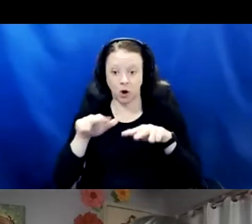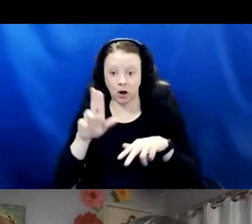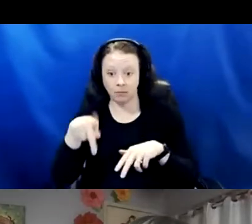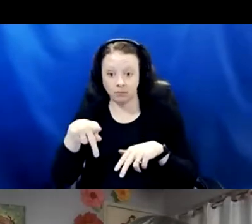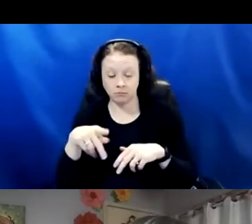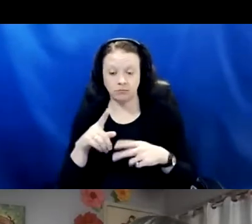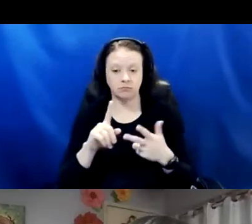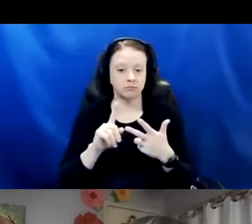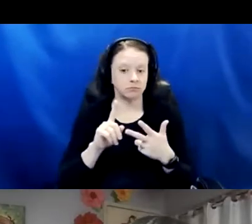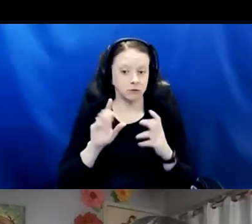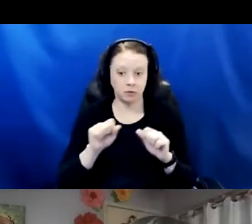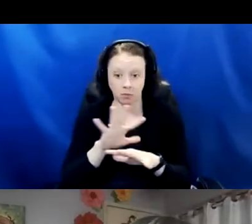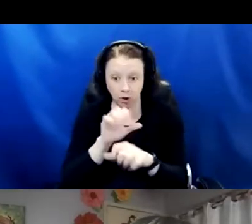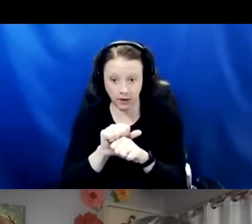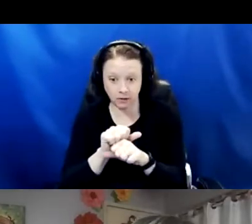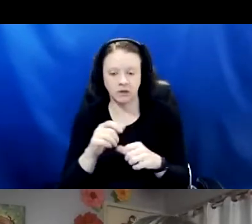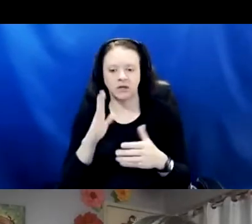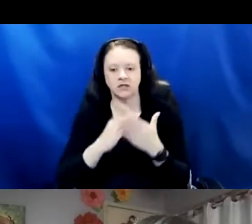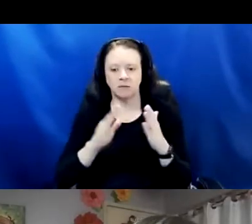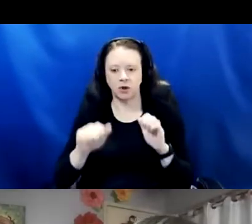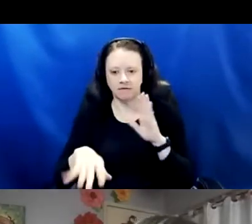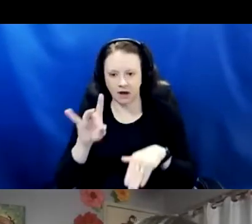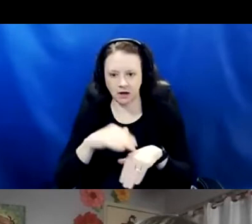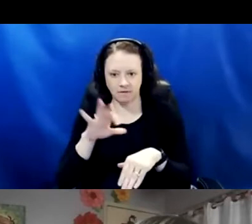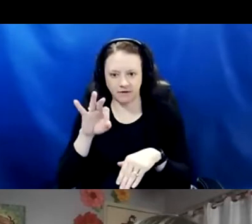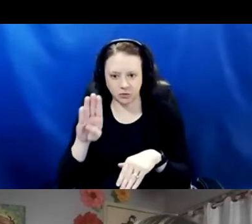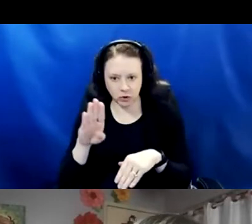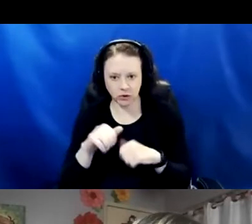Some of these you can see on Facebook or by just being